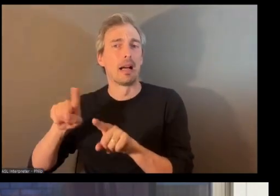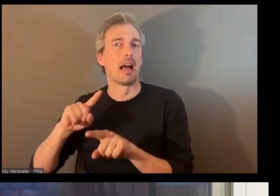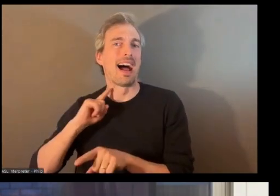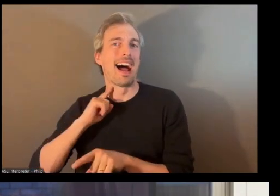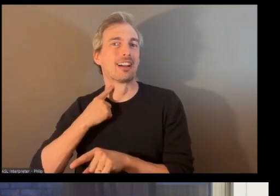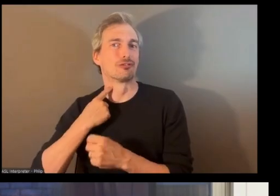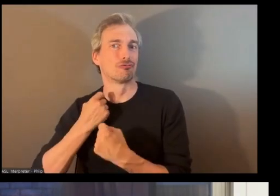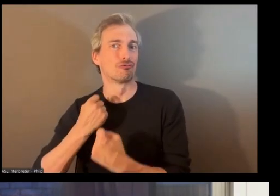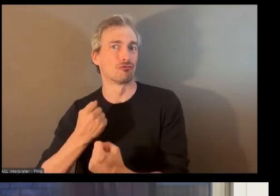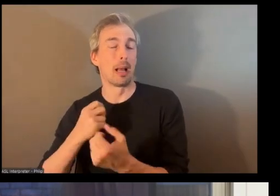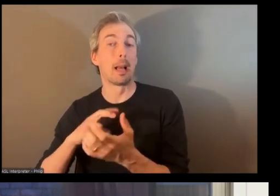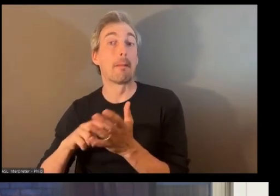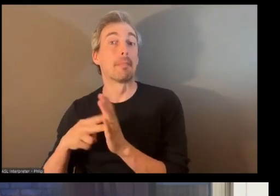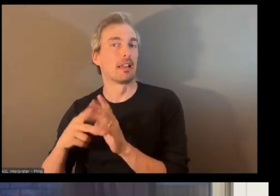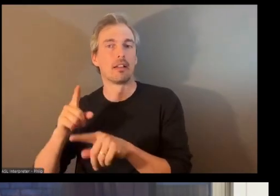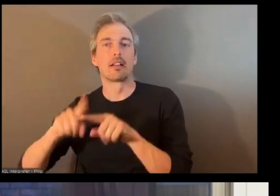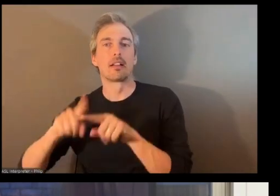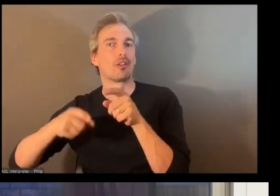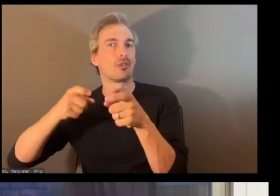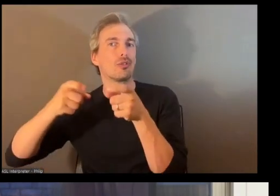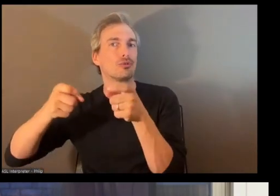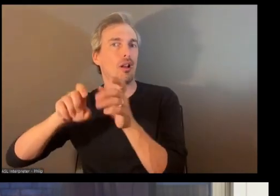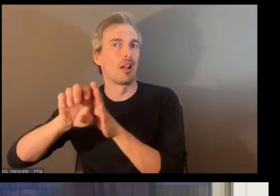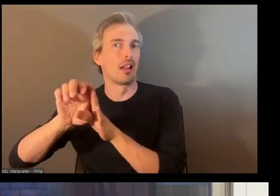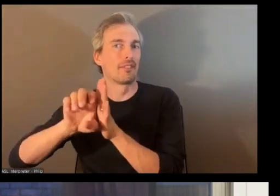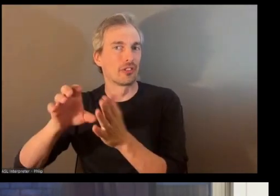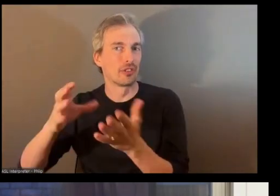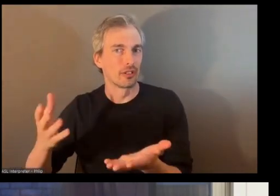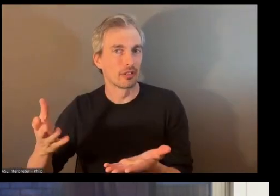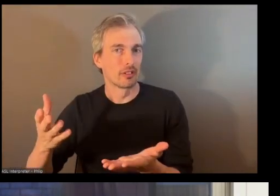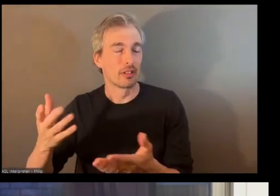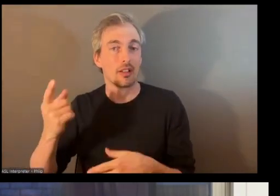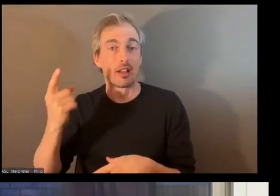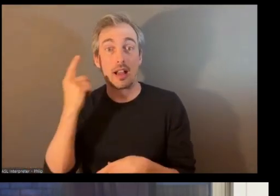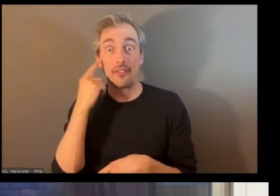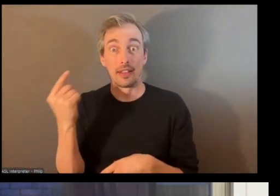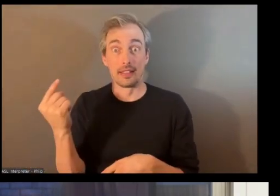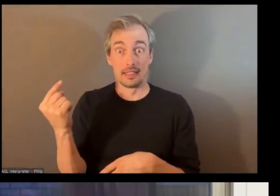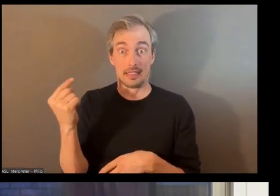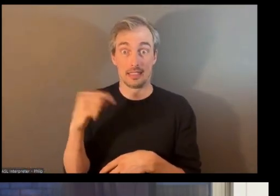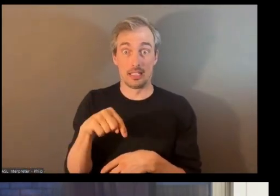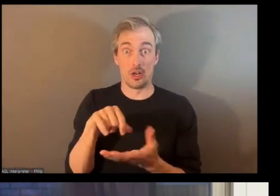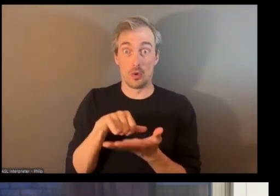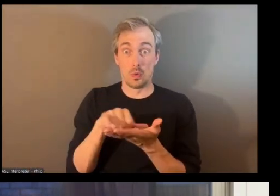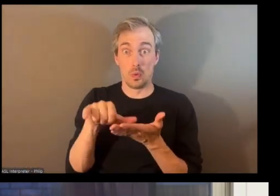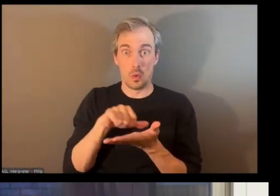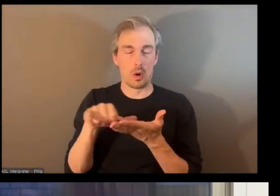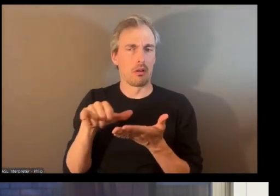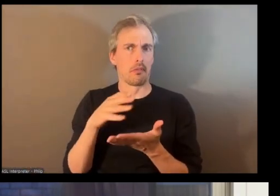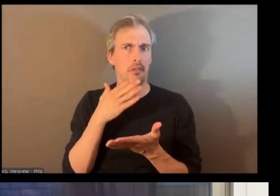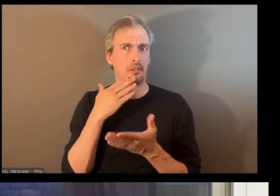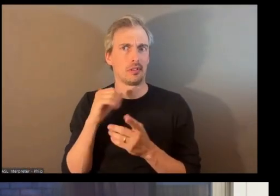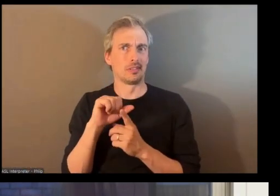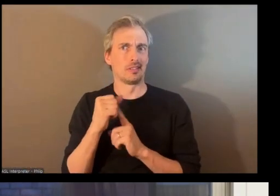And I think in New York, we are in such a good situation, because we face so many accents on a daily basis. Right?